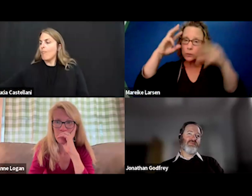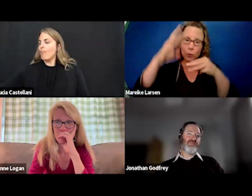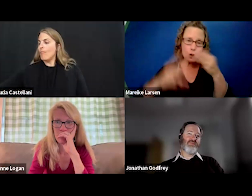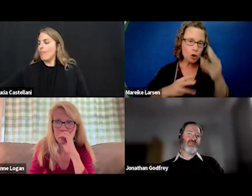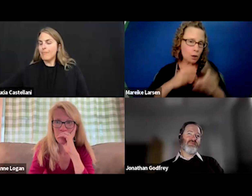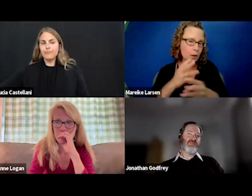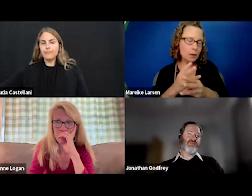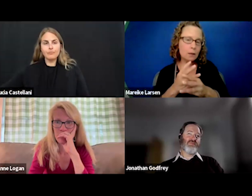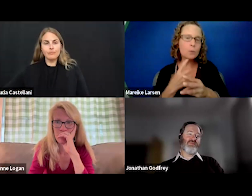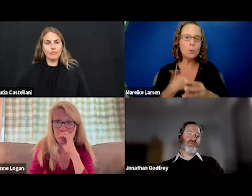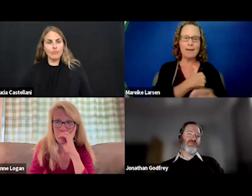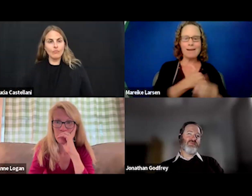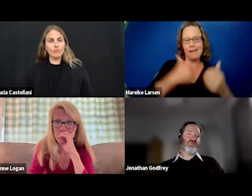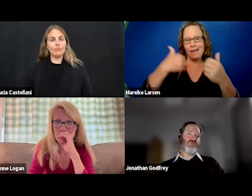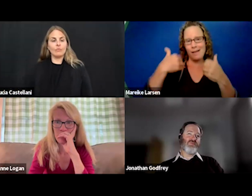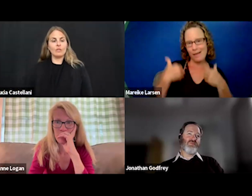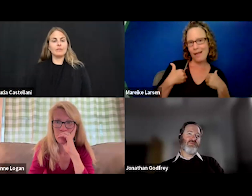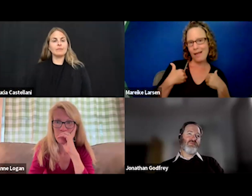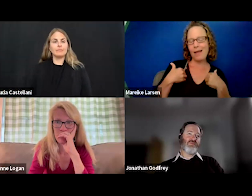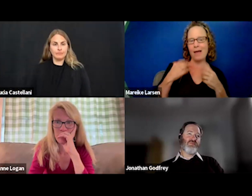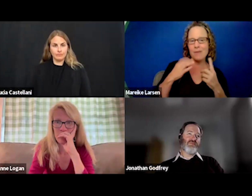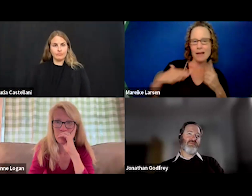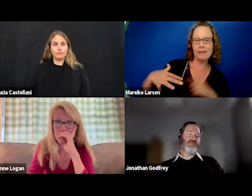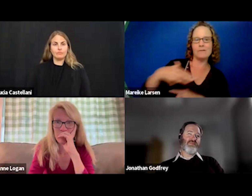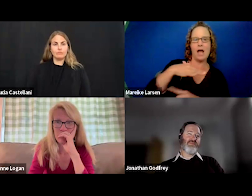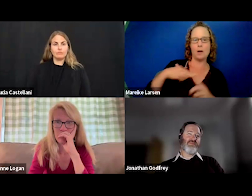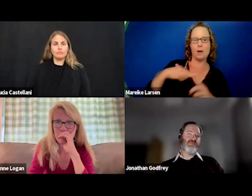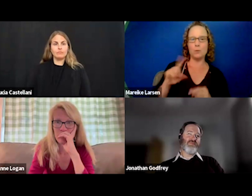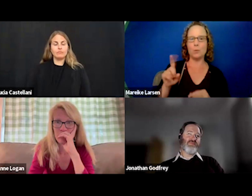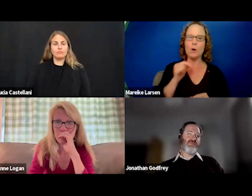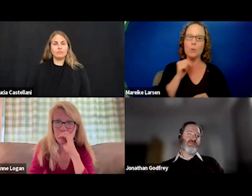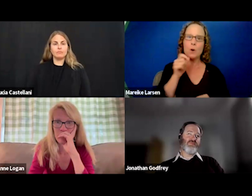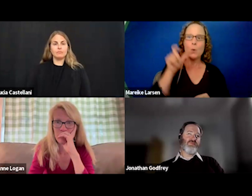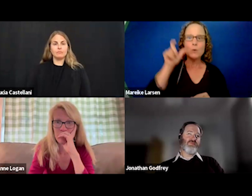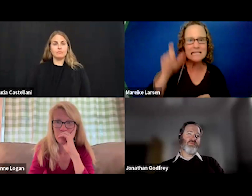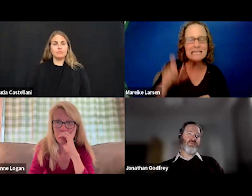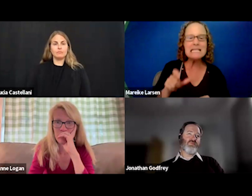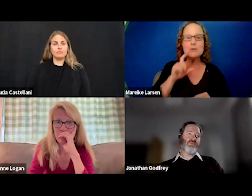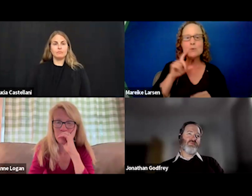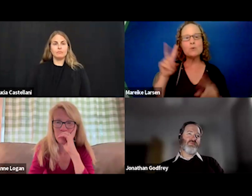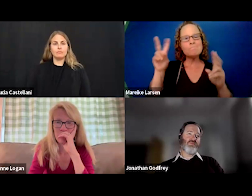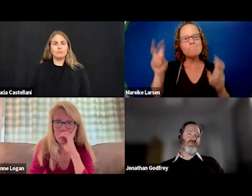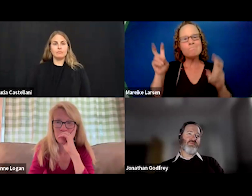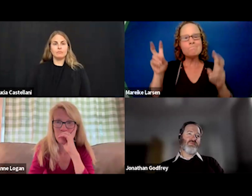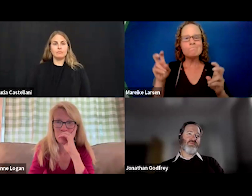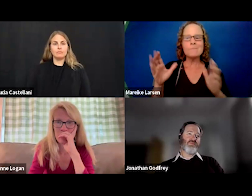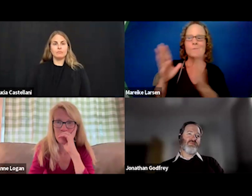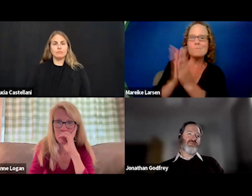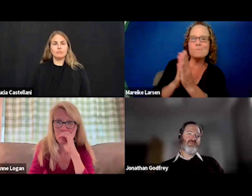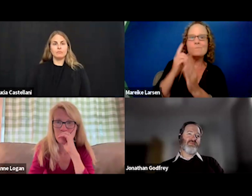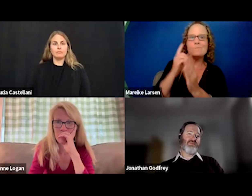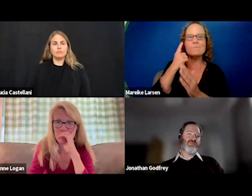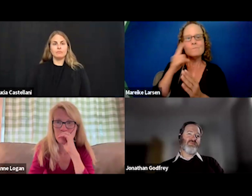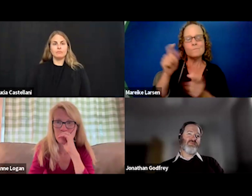we have environments where we don't need to, quote unquote, "ask for disability accommodations."